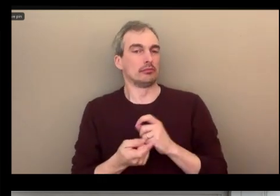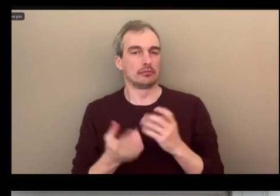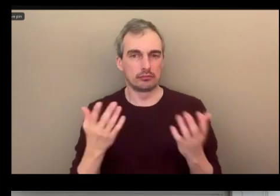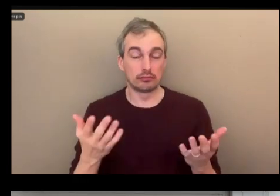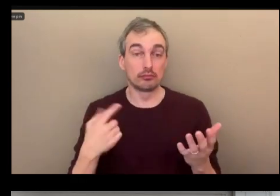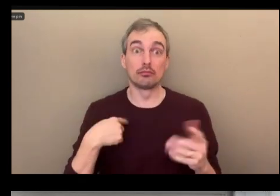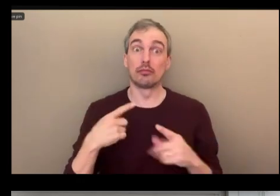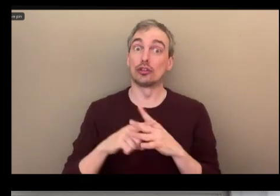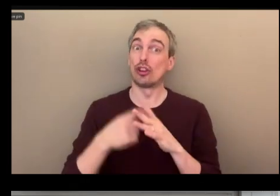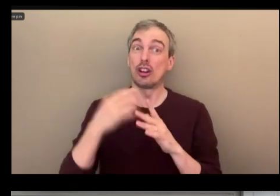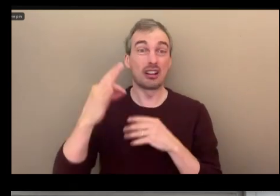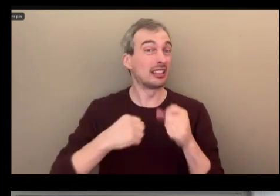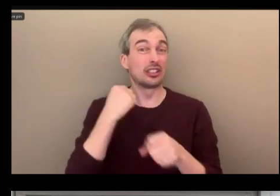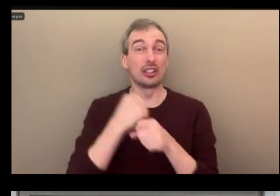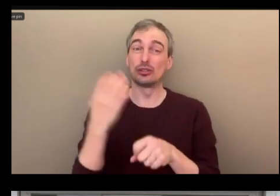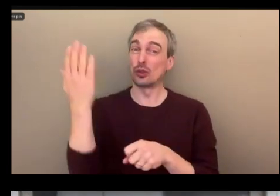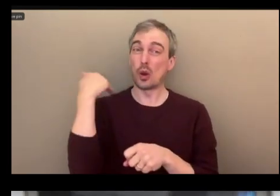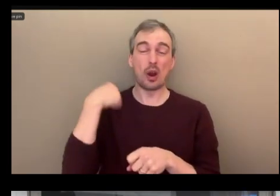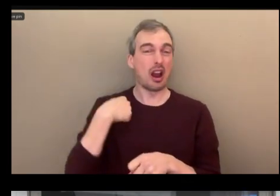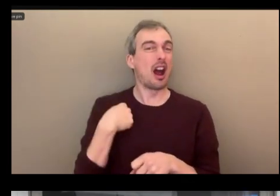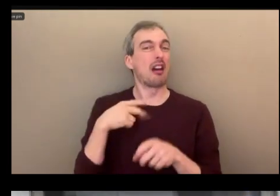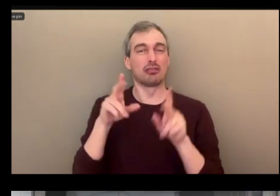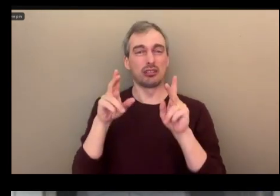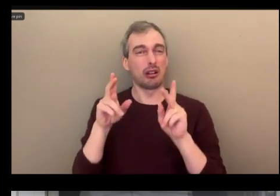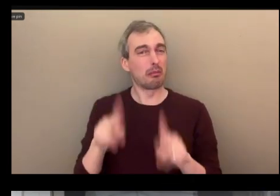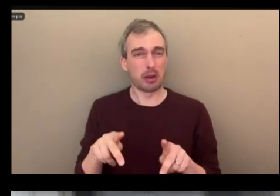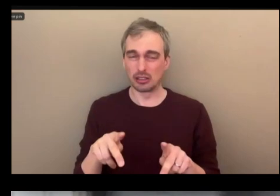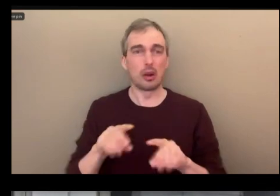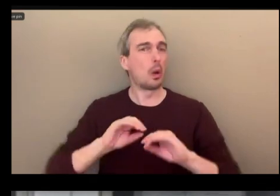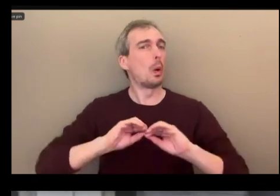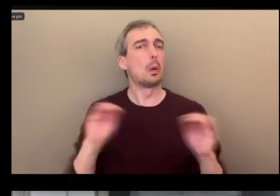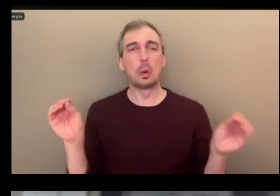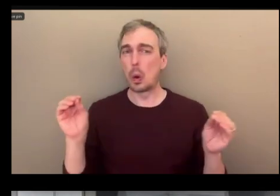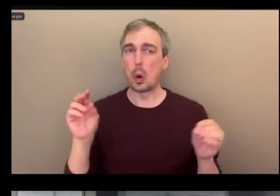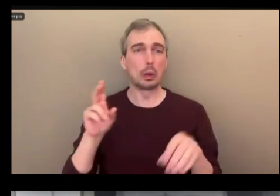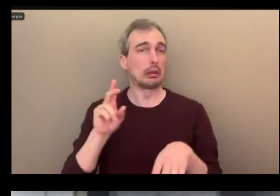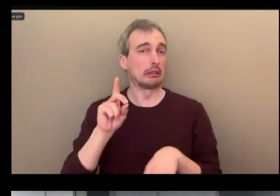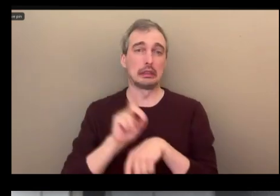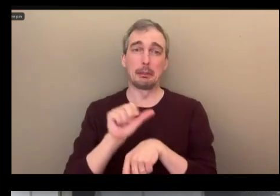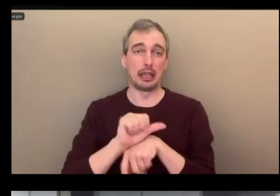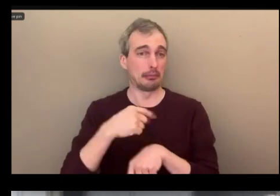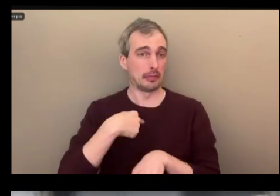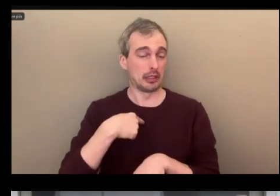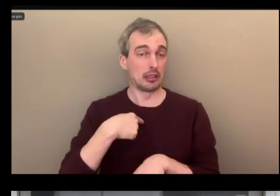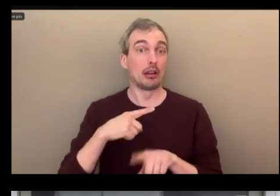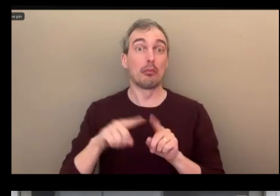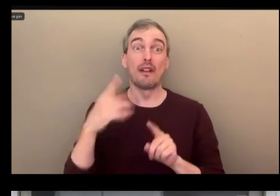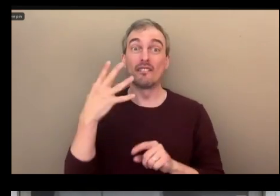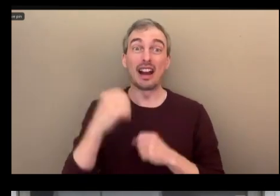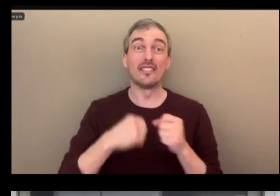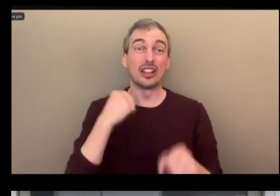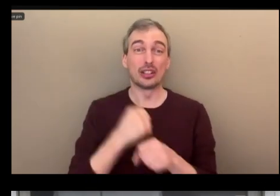And about five years ago, I was in a really bad car accident, where now I actually have lost all the nerve feelings in my fingers and